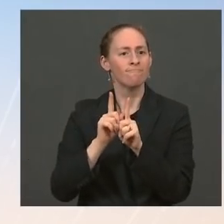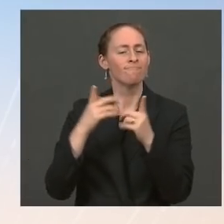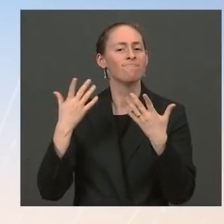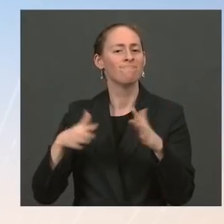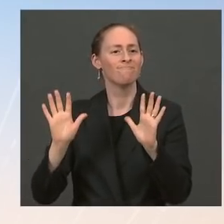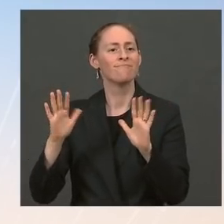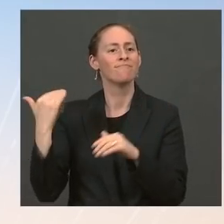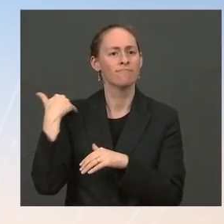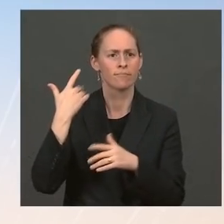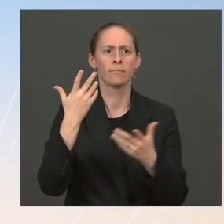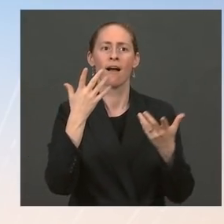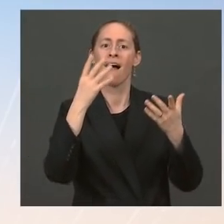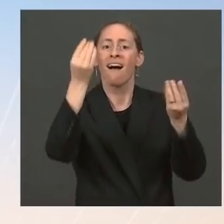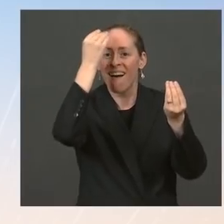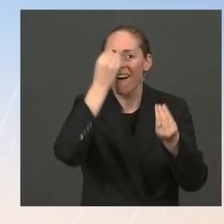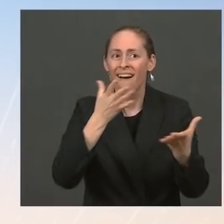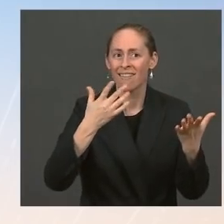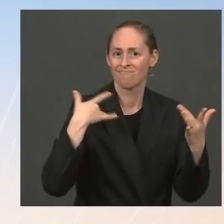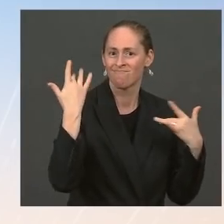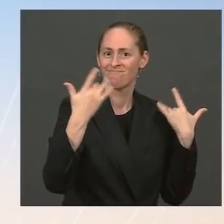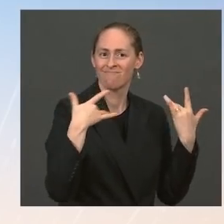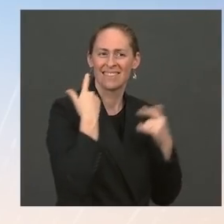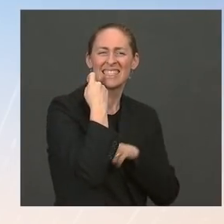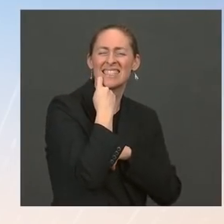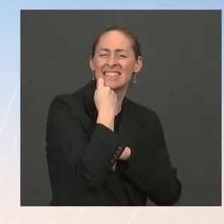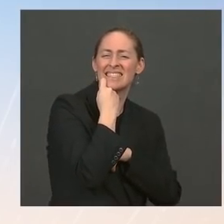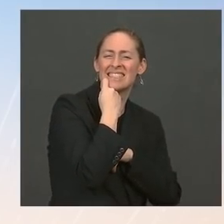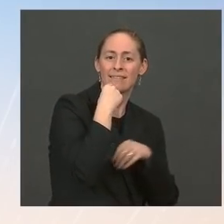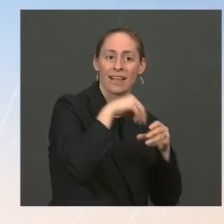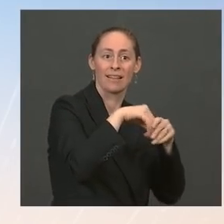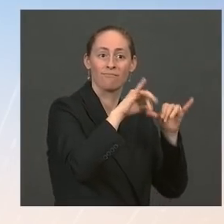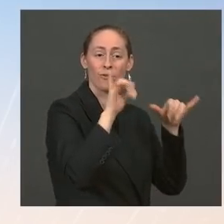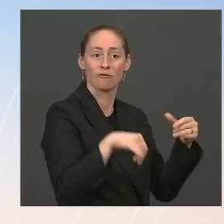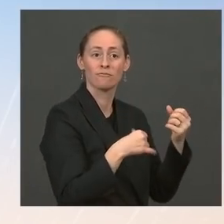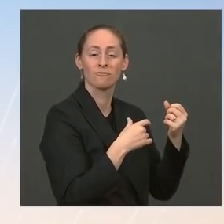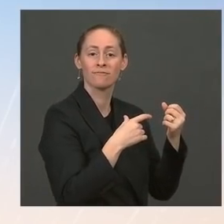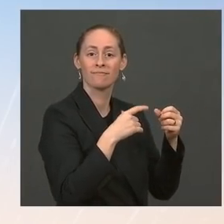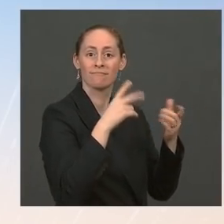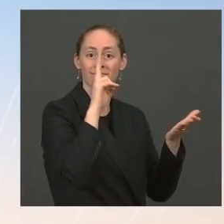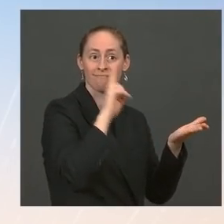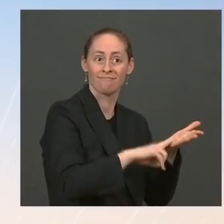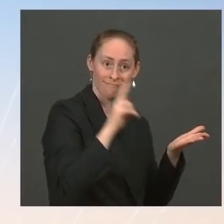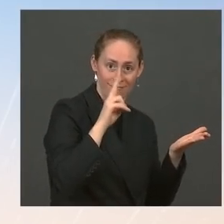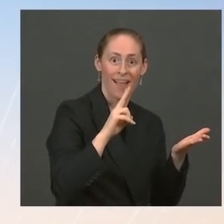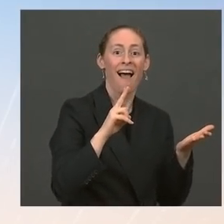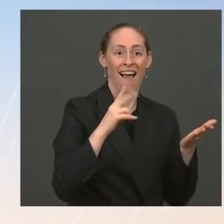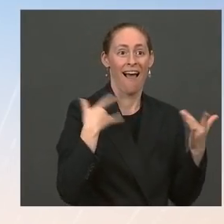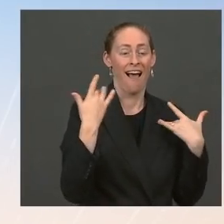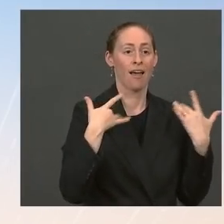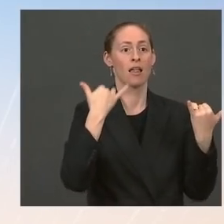where he took a number of questions. He's also -- including today, he's taken questions from reporters a total of at least 10 times this month.